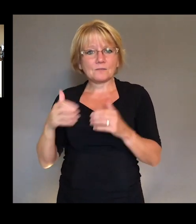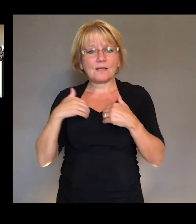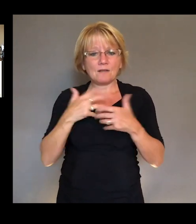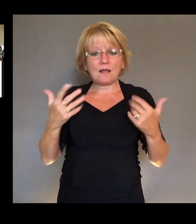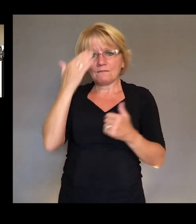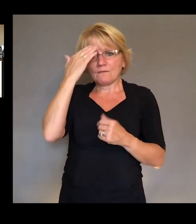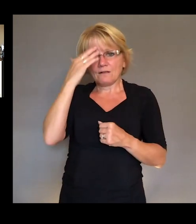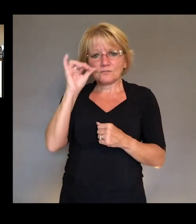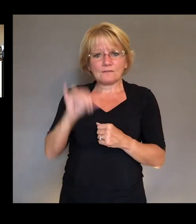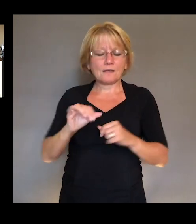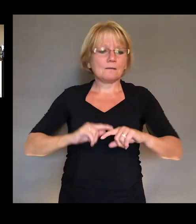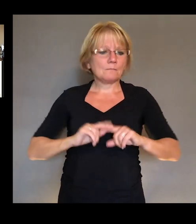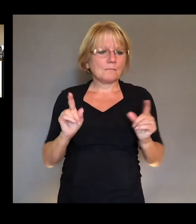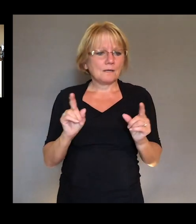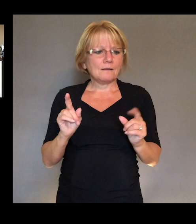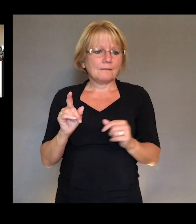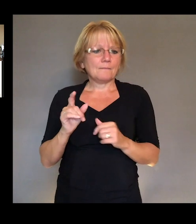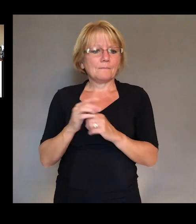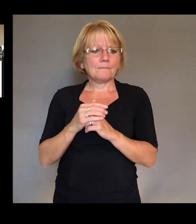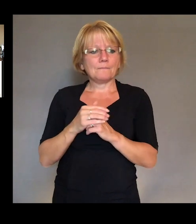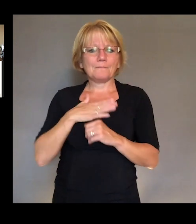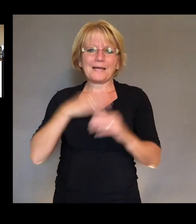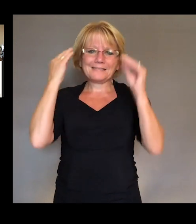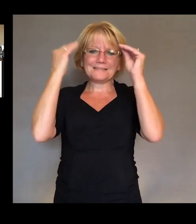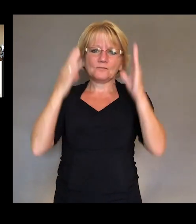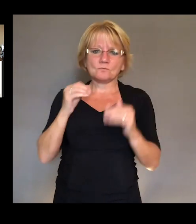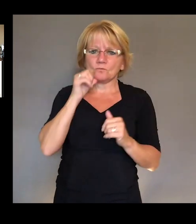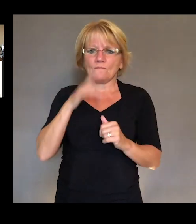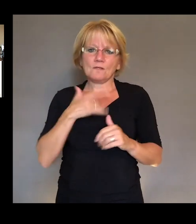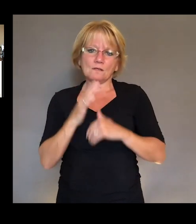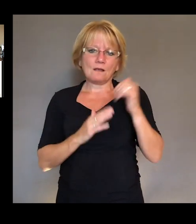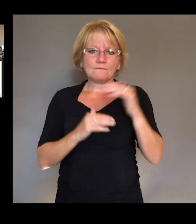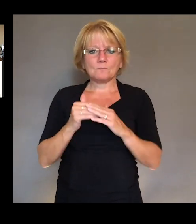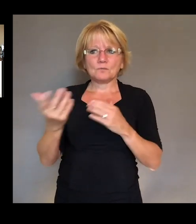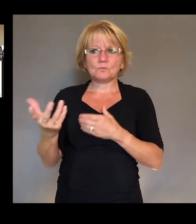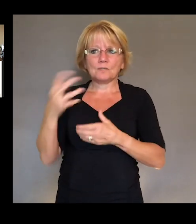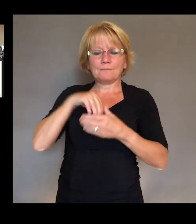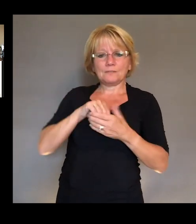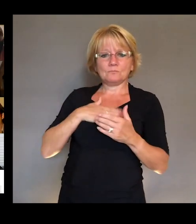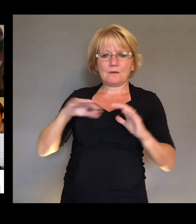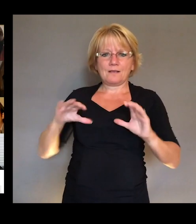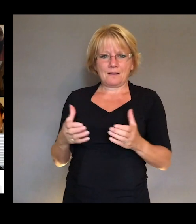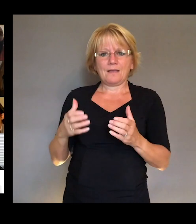So I have a lot of knowledge on that, but my teachers don't feel comfortable having their classes coming into my class